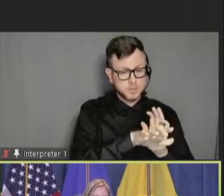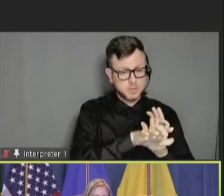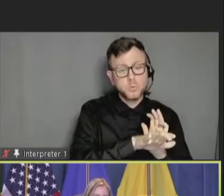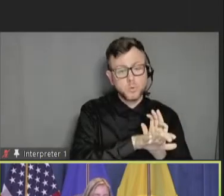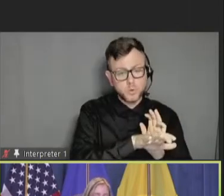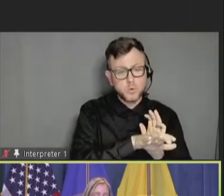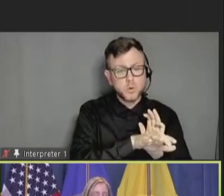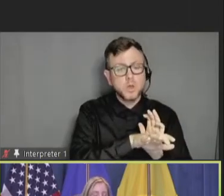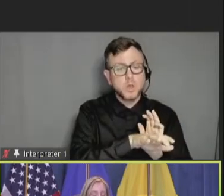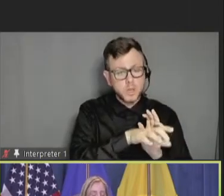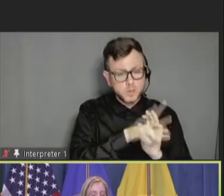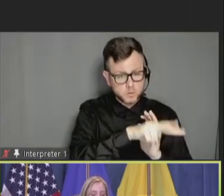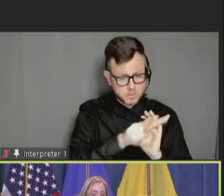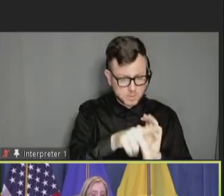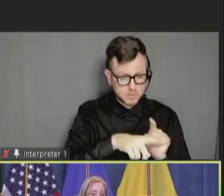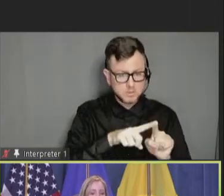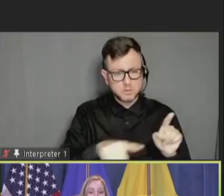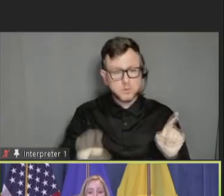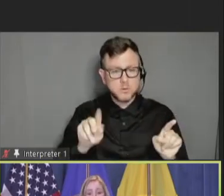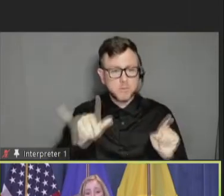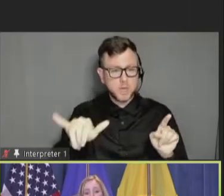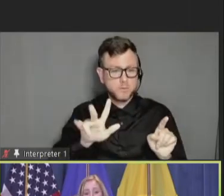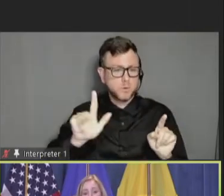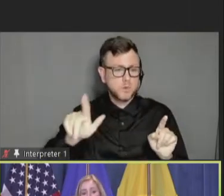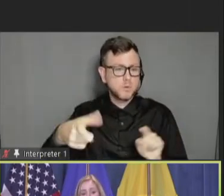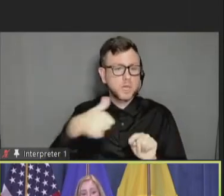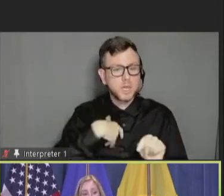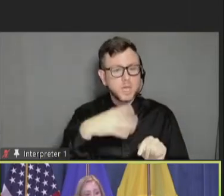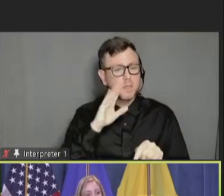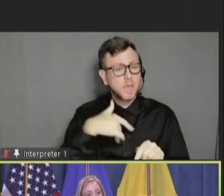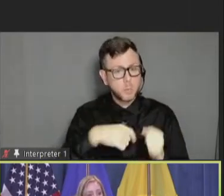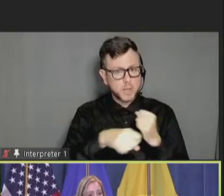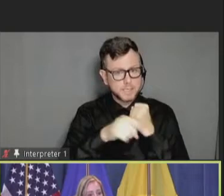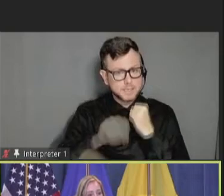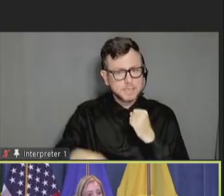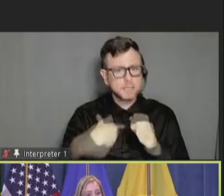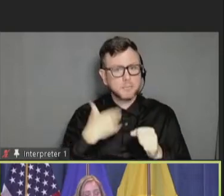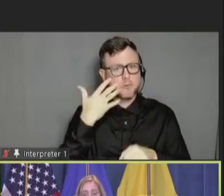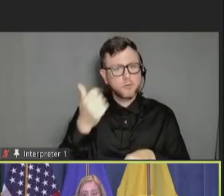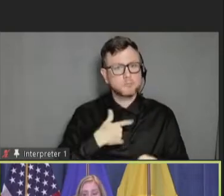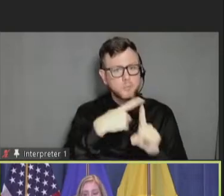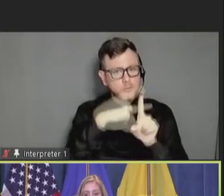up until August after receiving really positive reviews from visitors visiting CDC and the museum.